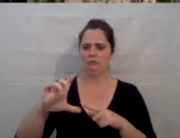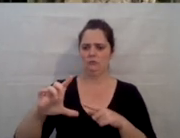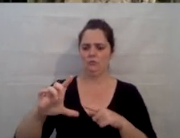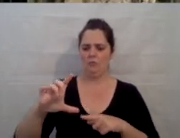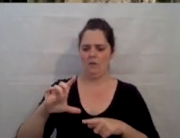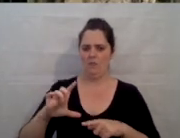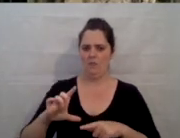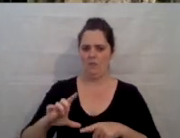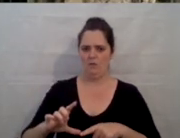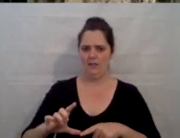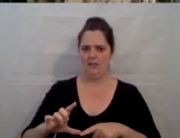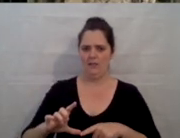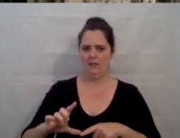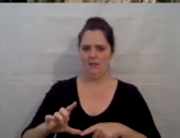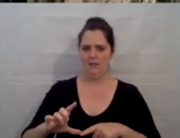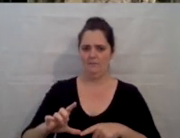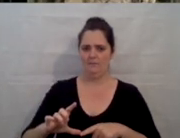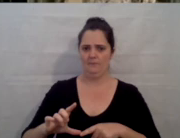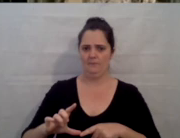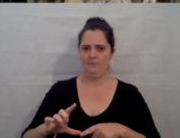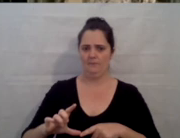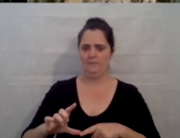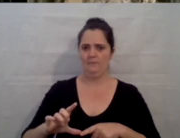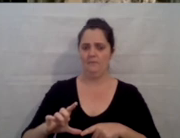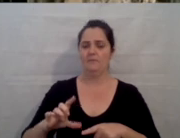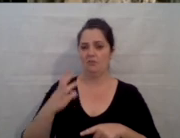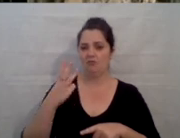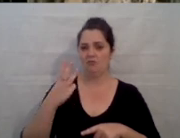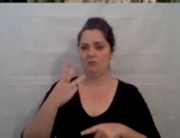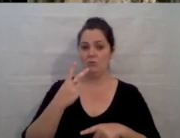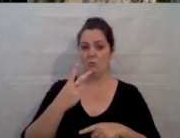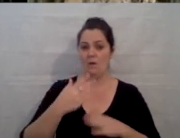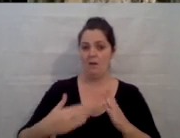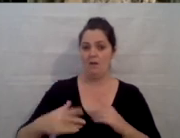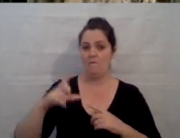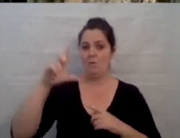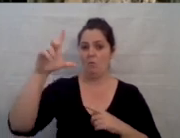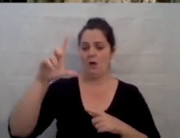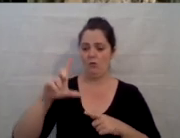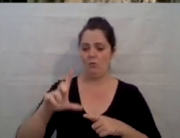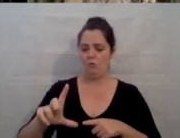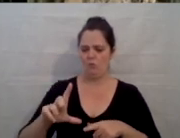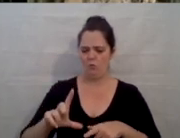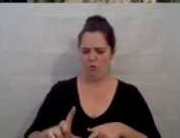to the bottom of her thigh. Is it one, two, three, is it two and a half, how many heads?